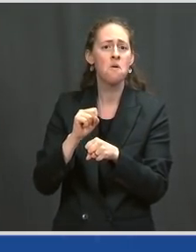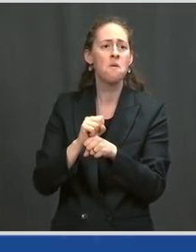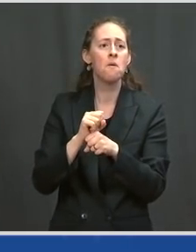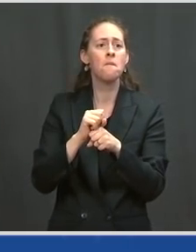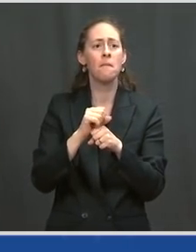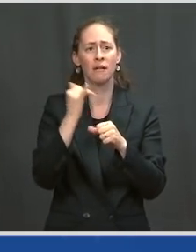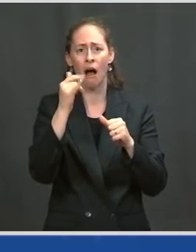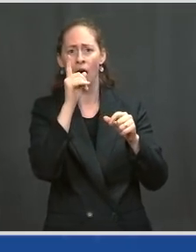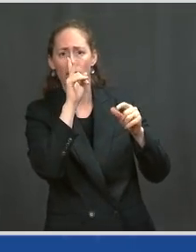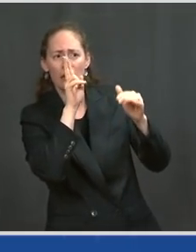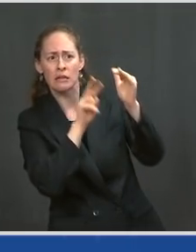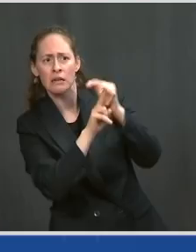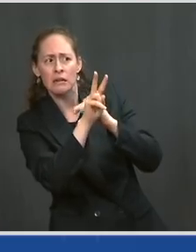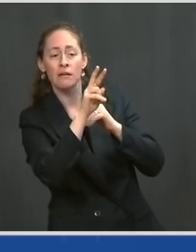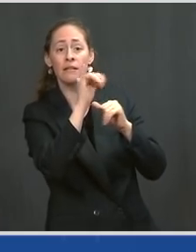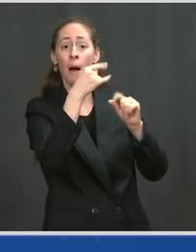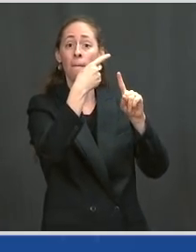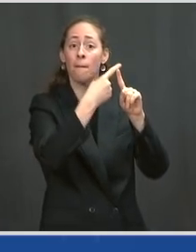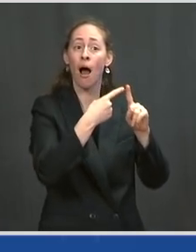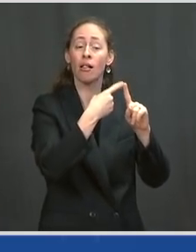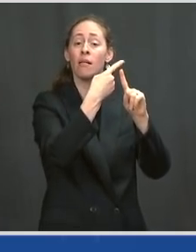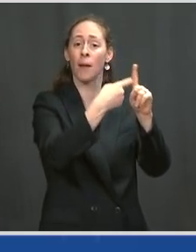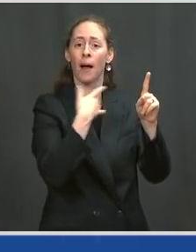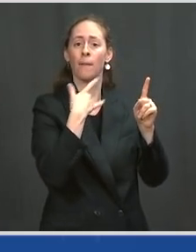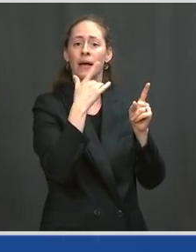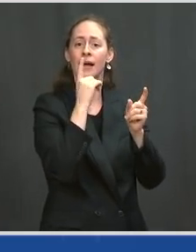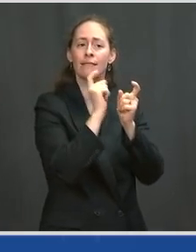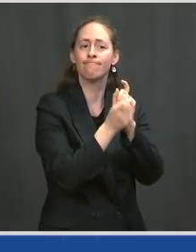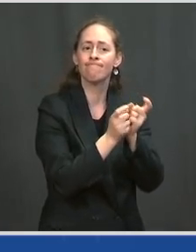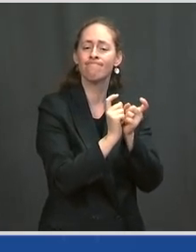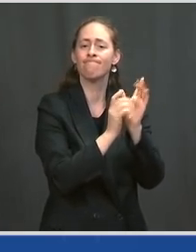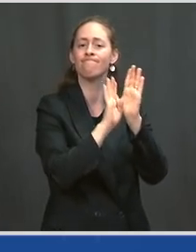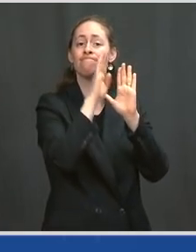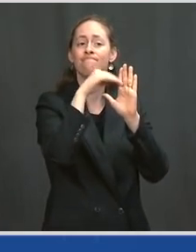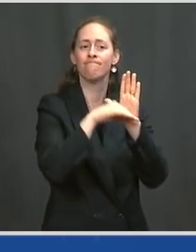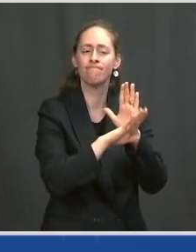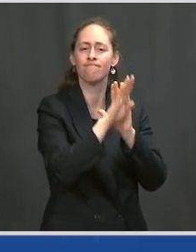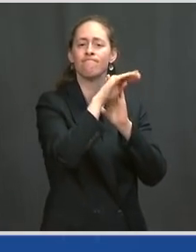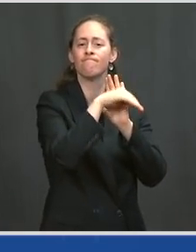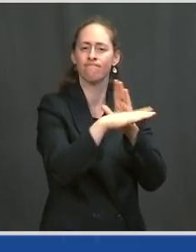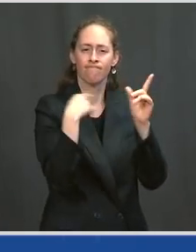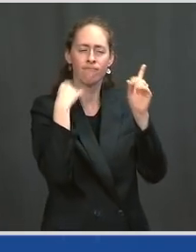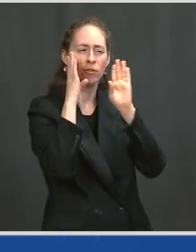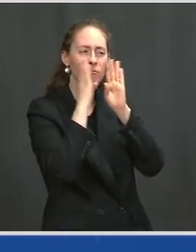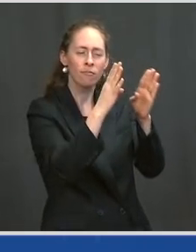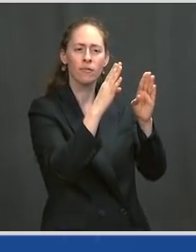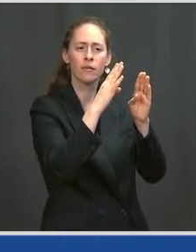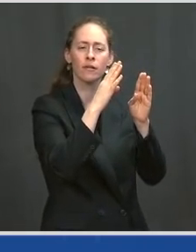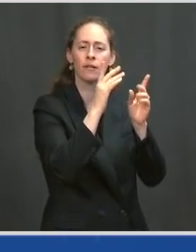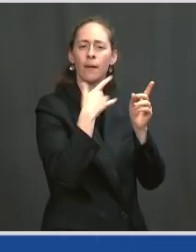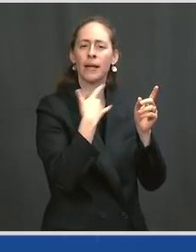Are we headed in the right direction? Are we taking the right steps to keep it going?" And the answer, clearly, is yes.